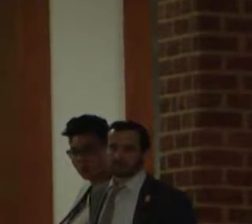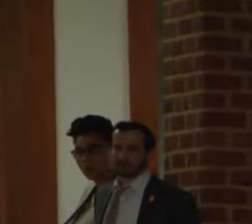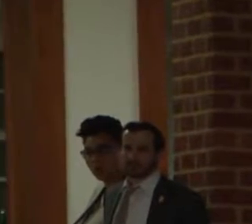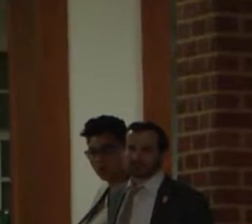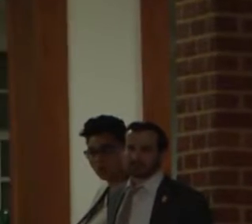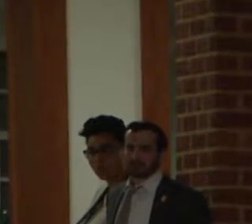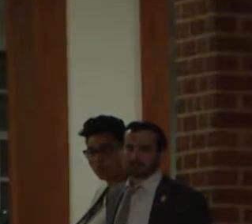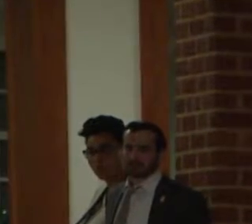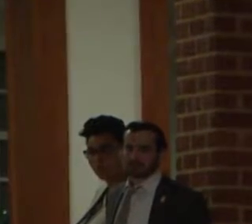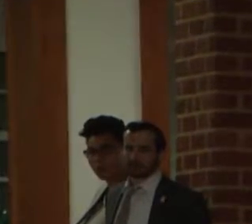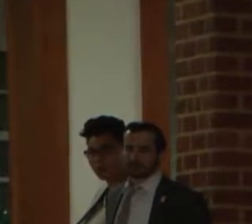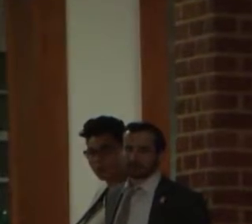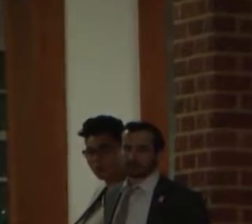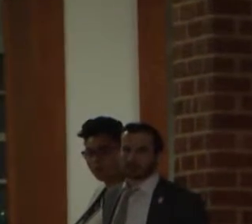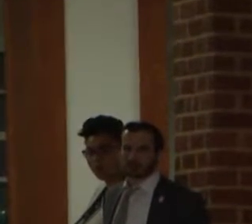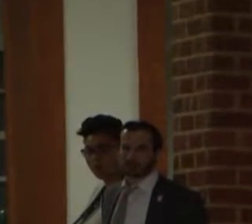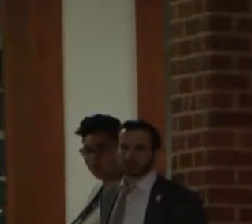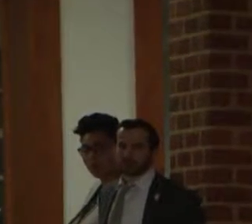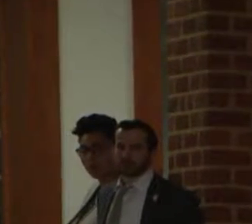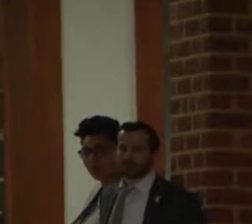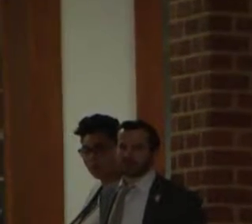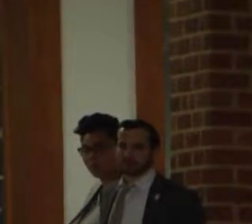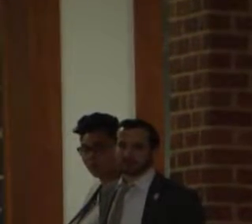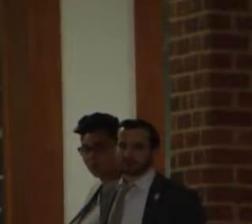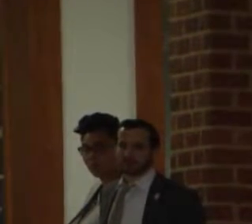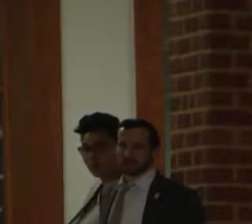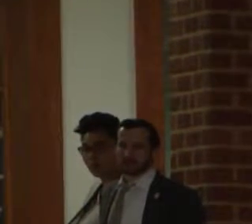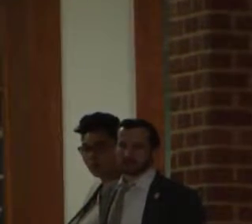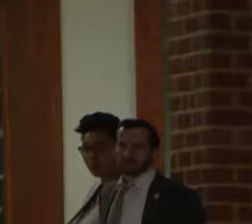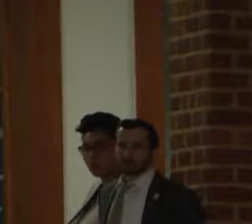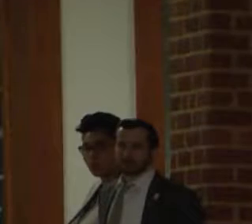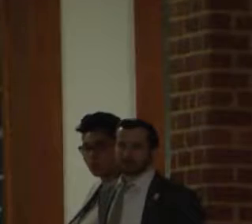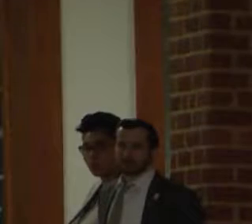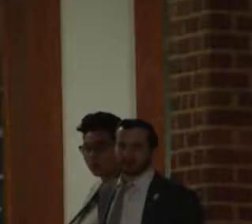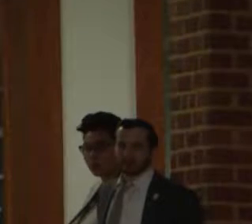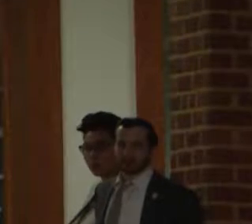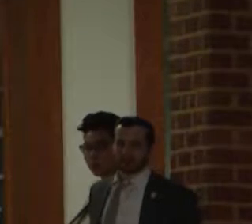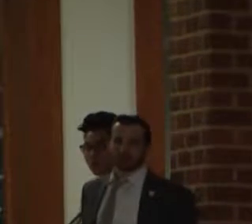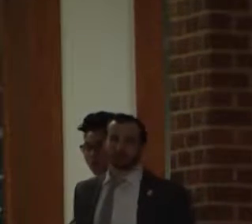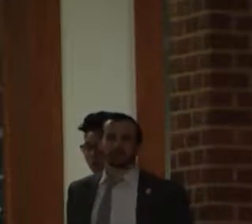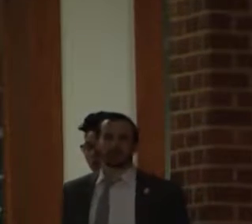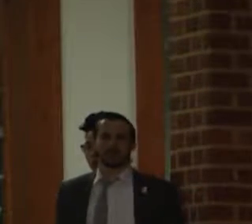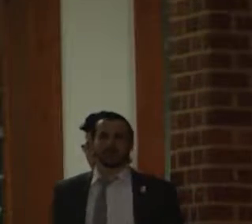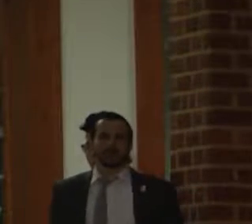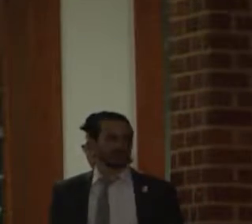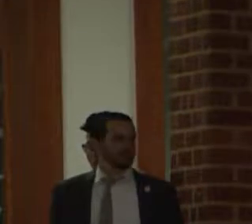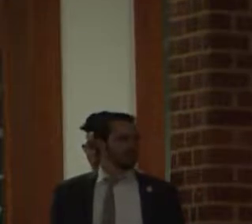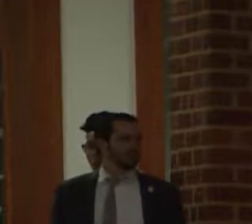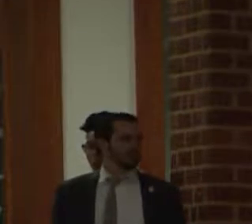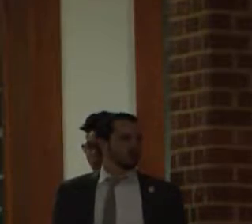JAIL, OUR OFFICE OF UNIFIED COMMUNICATIONS WHICH IS 911 CALLS AND 311 CALLS, AND WE HAVE A CRIME LAB